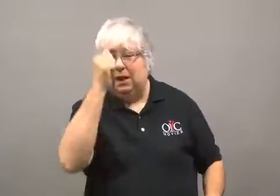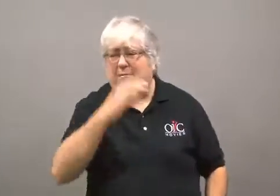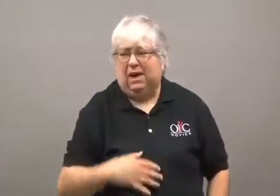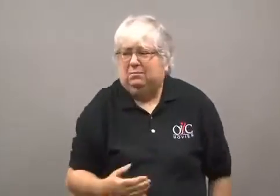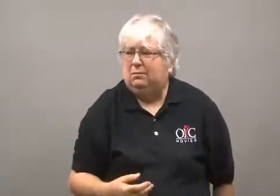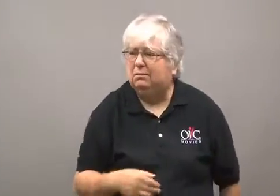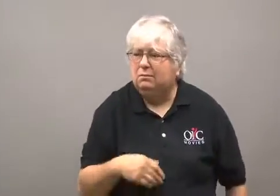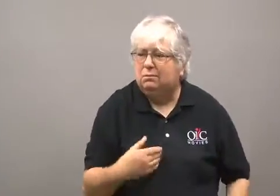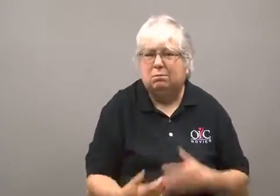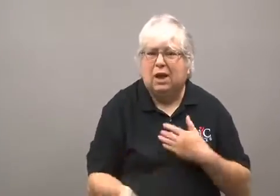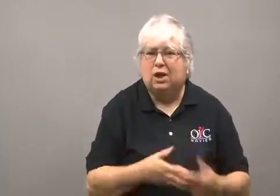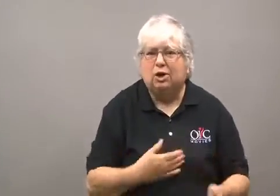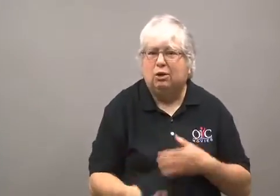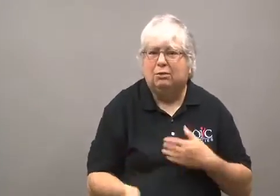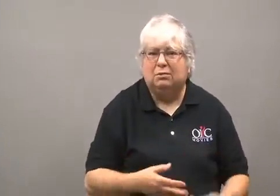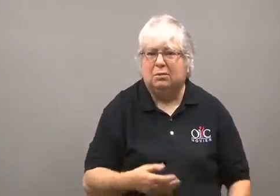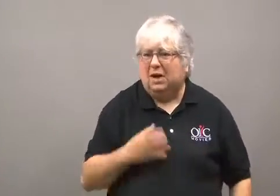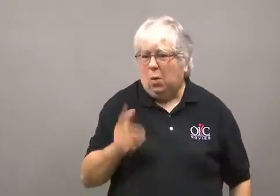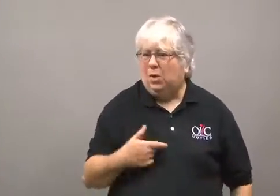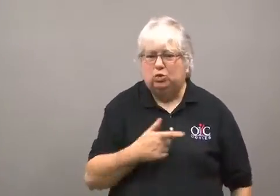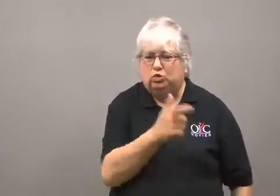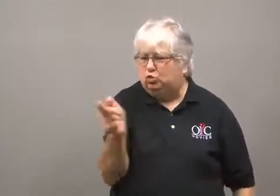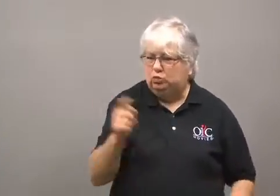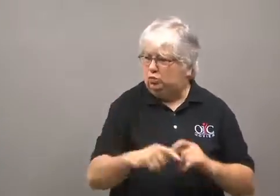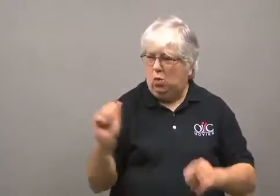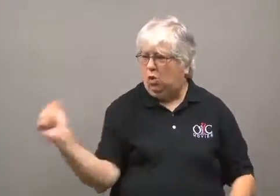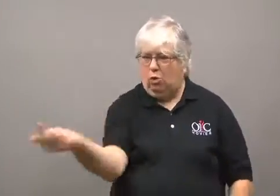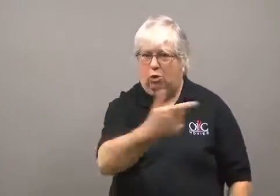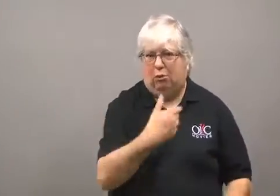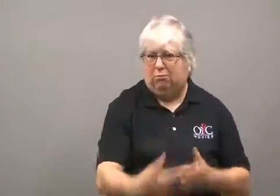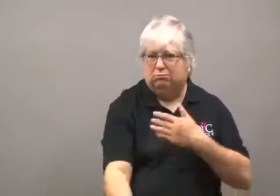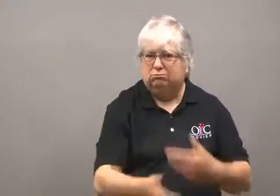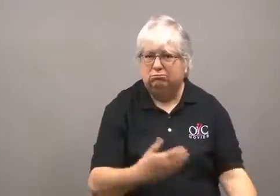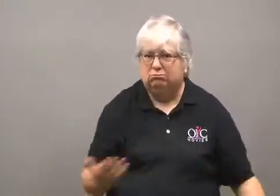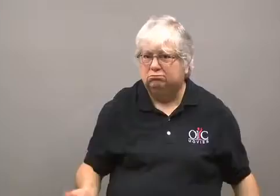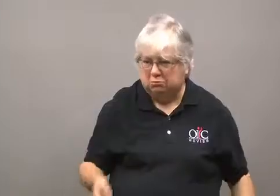Roof responded it didn't matter, as he was going to shoot them all anyway.